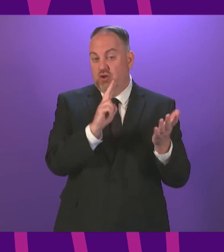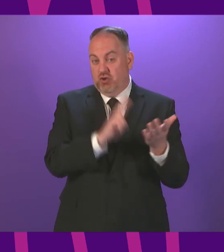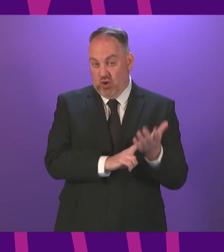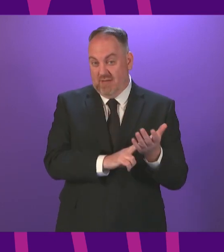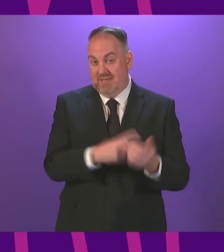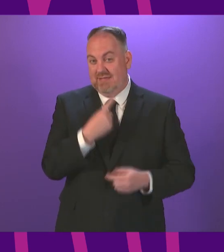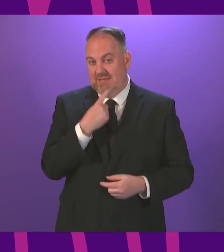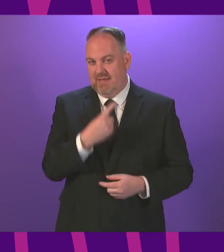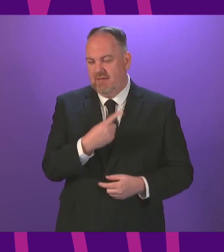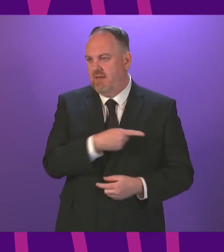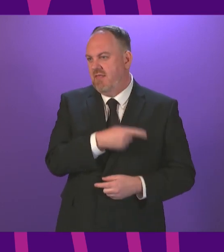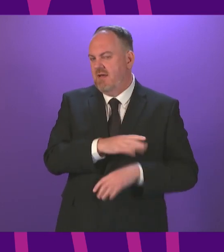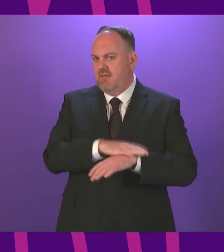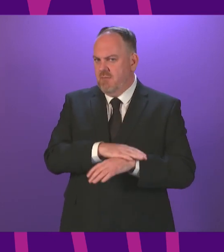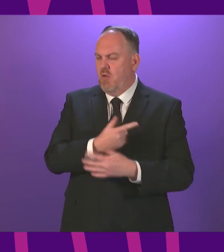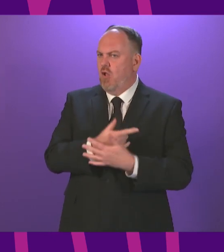“lots of alcohol and no aspirations”